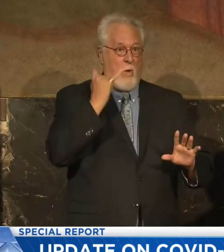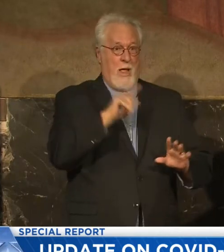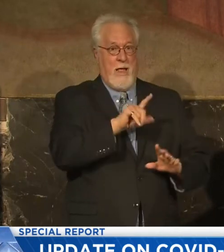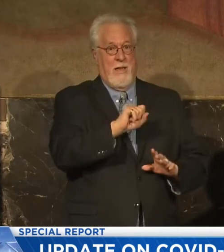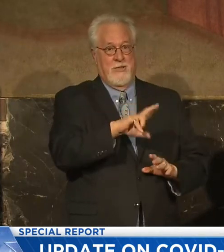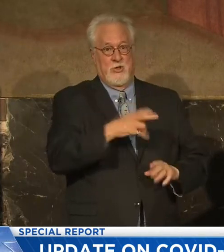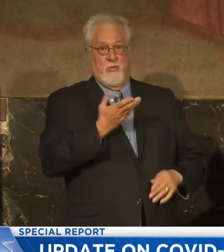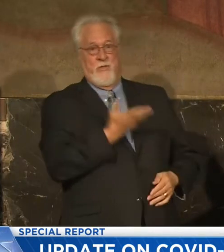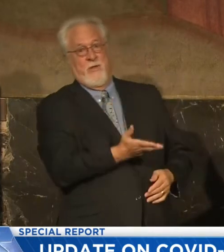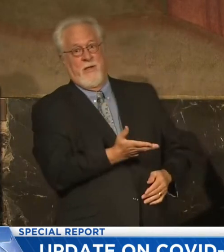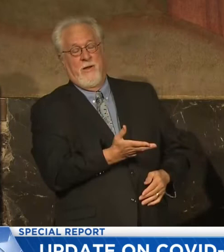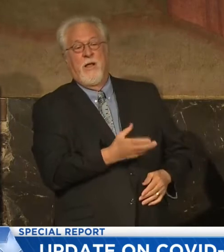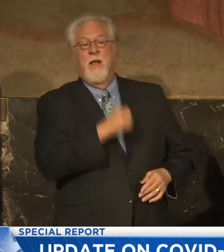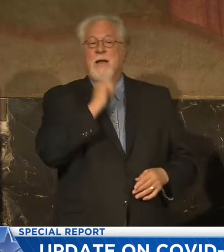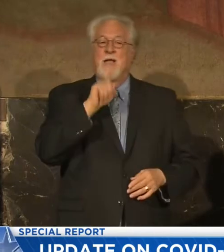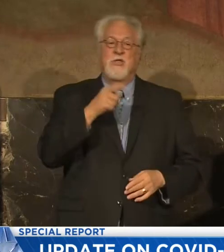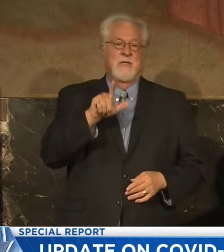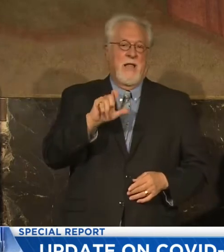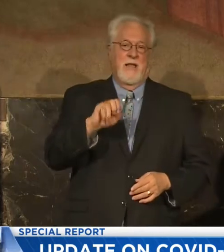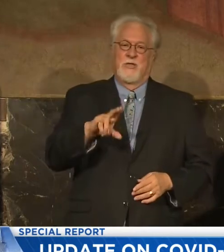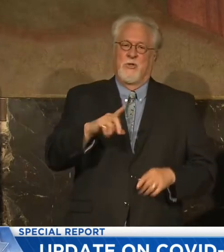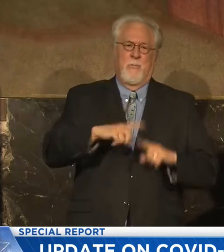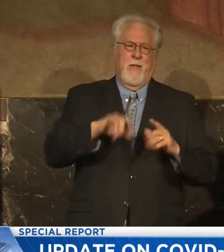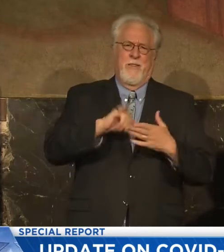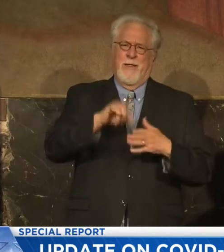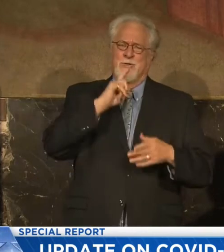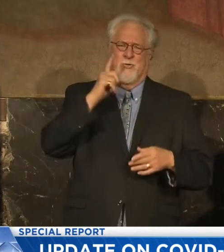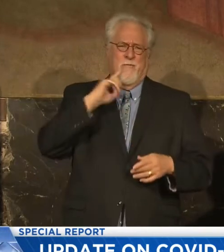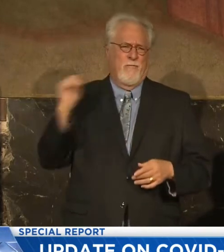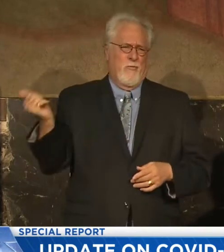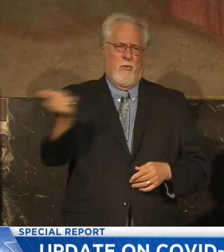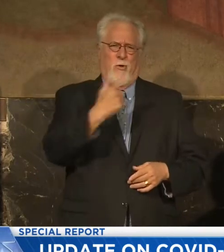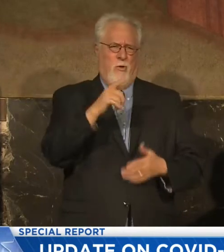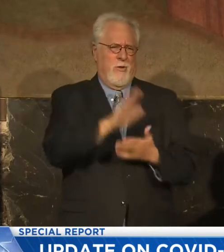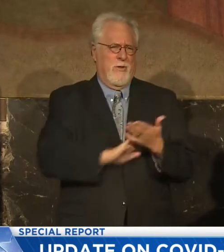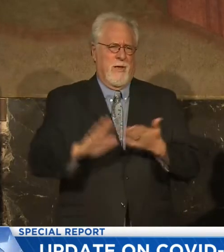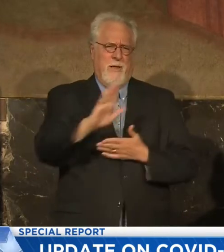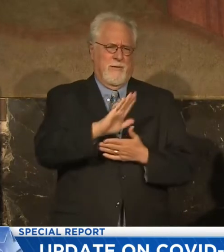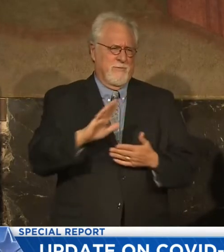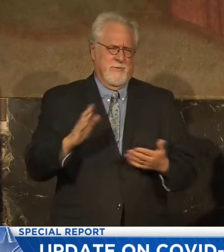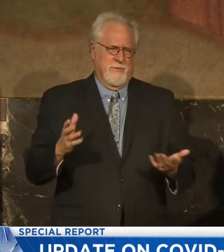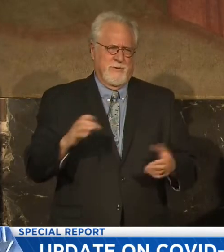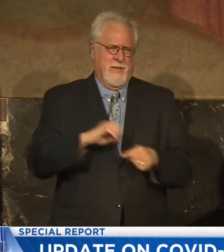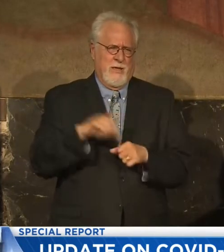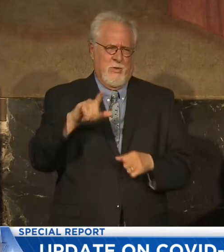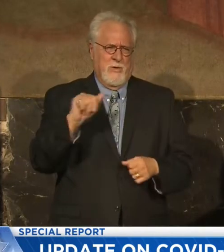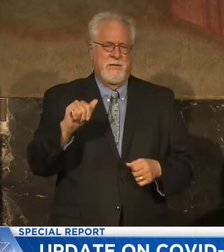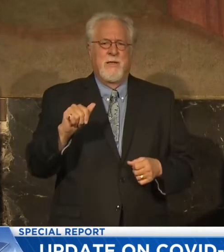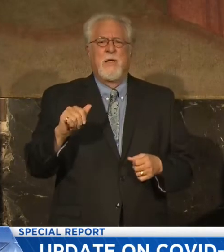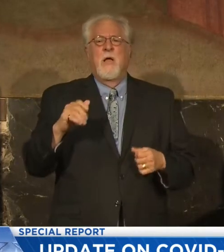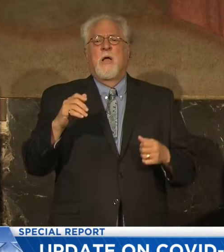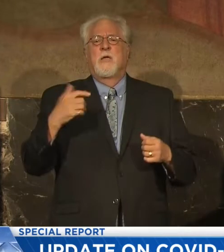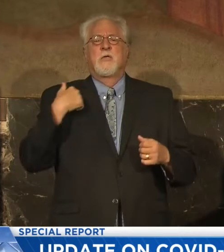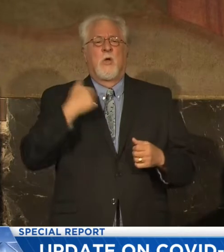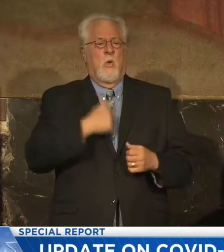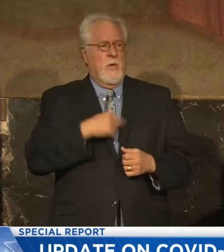AS I LOVE FOOTBALL AND BASEBALL AND EVERYTHING ELSE, THE EDUCATION SIDE OF THE